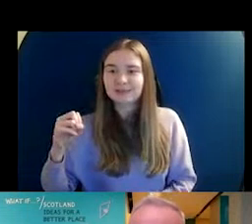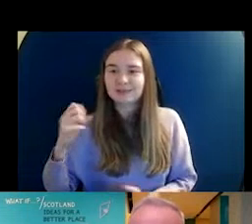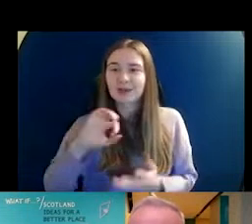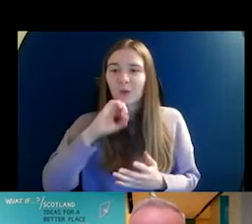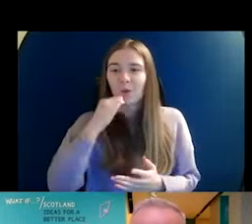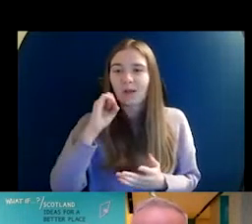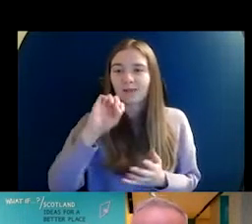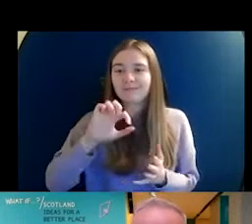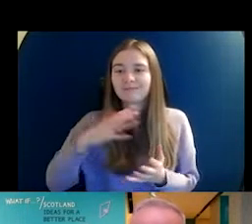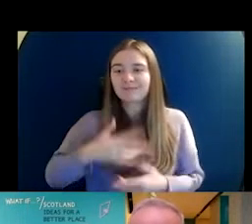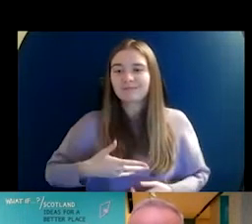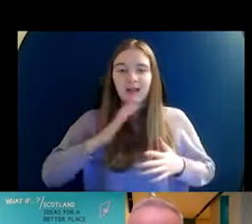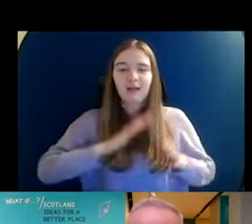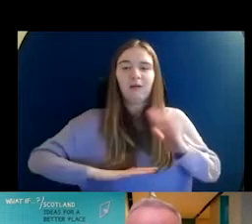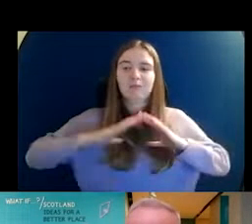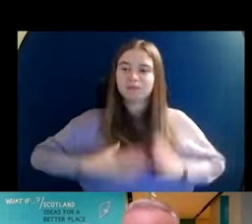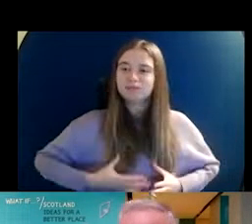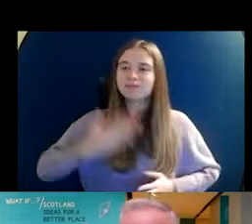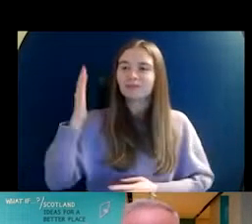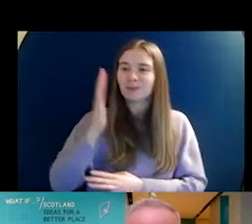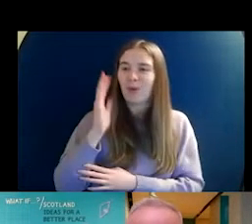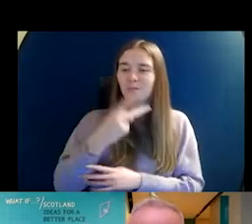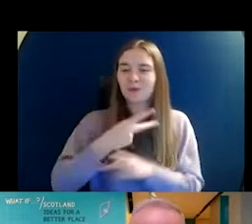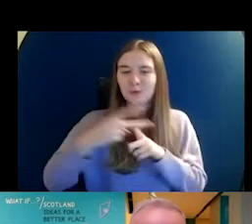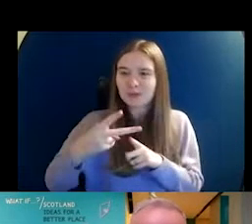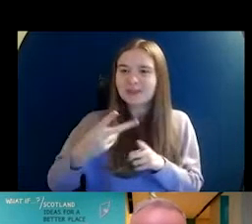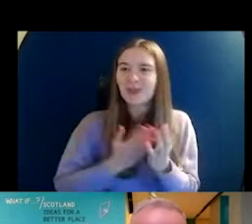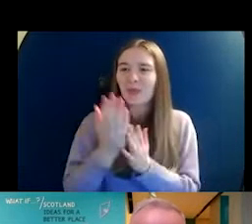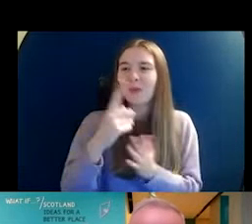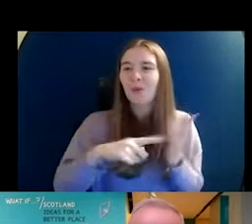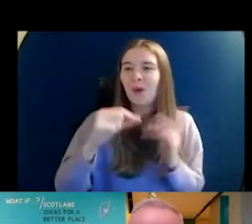virtually talks all day for the past two weeks during COP.